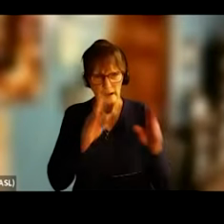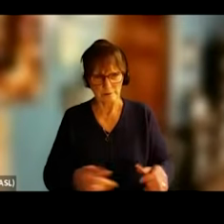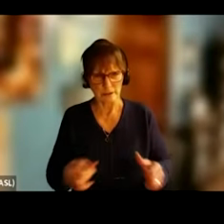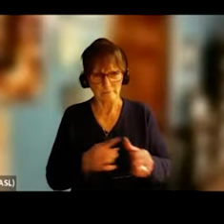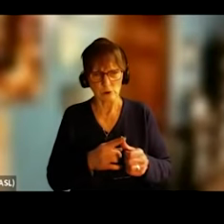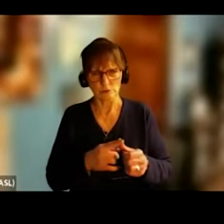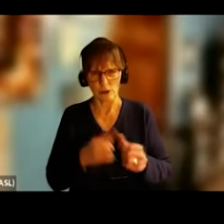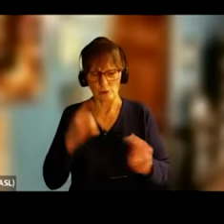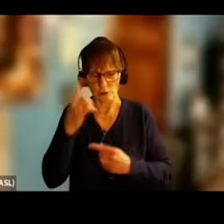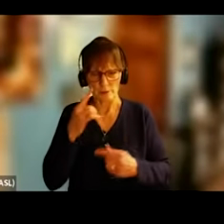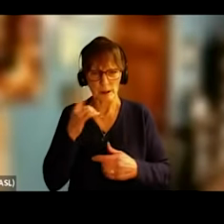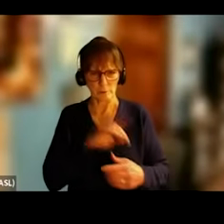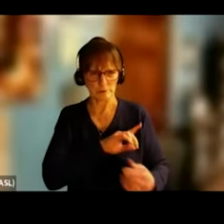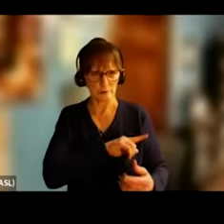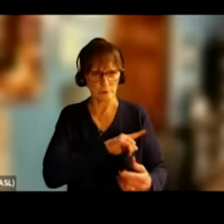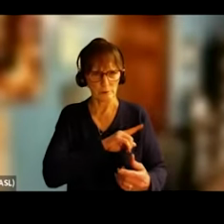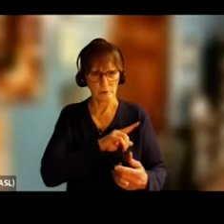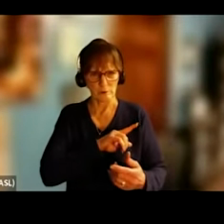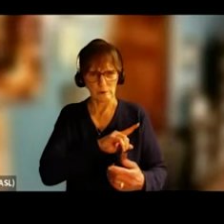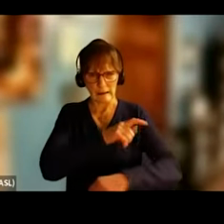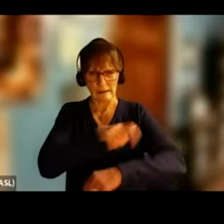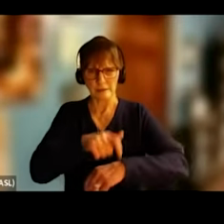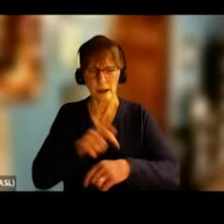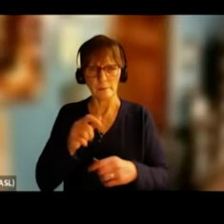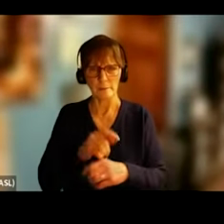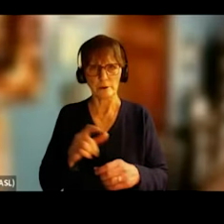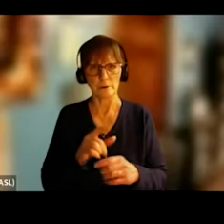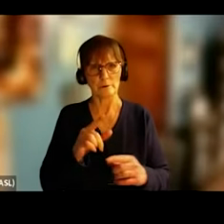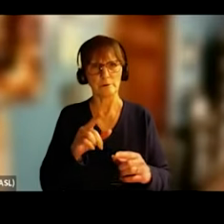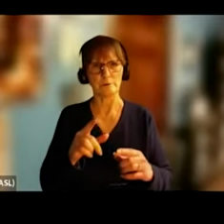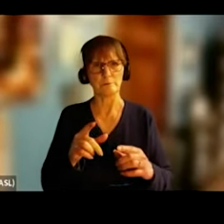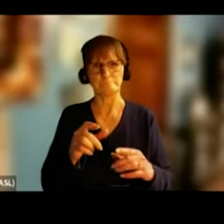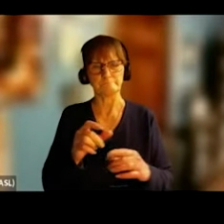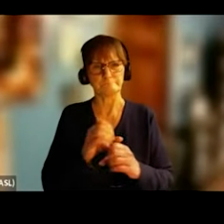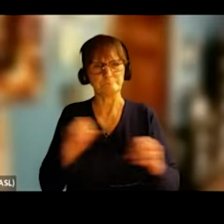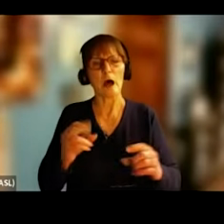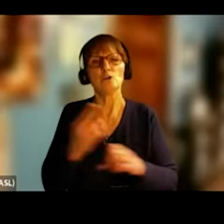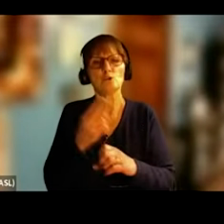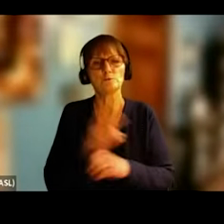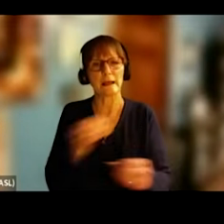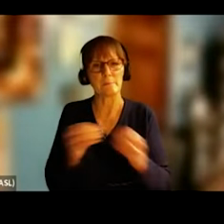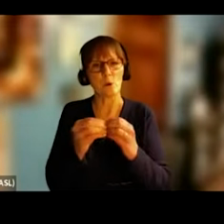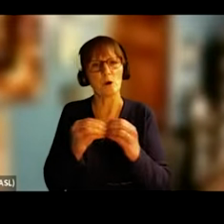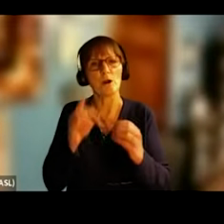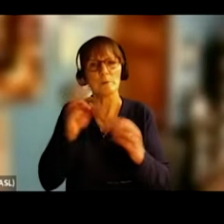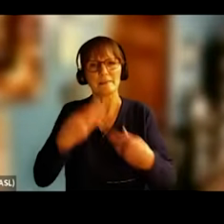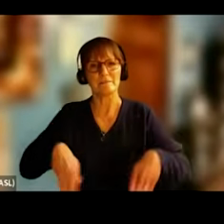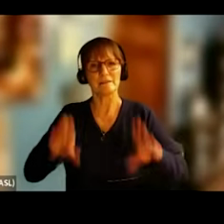and they actually wanna get to a point where they're abstinent and that is their goal. But they would have to give up their housing